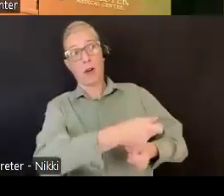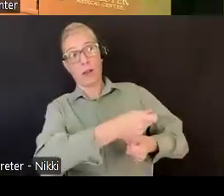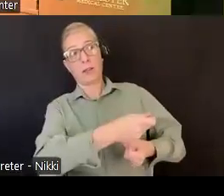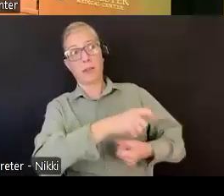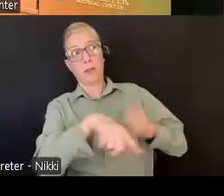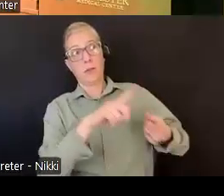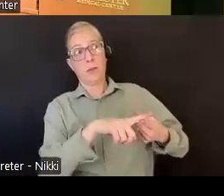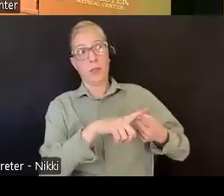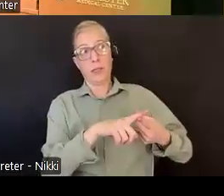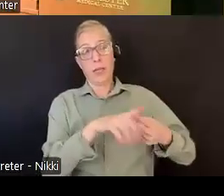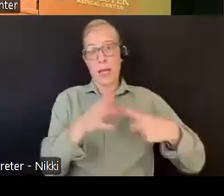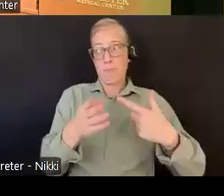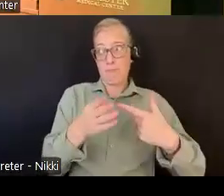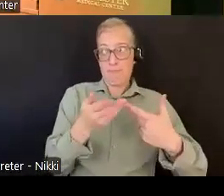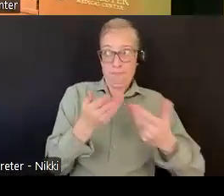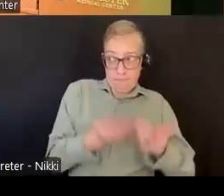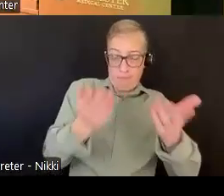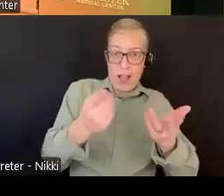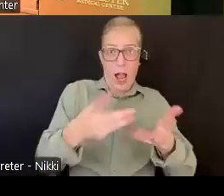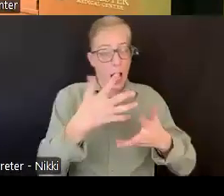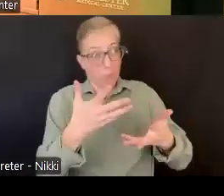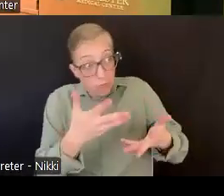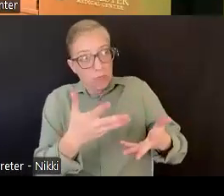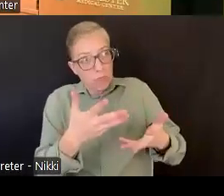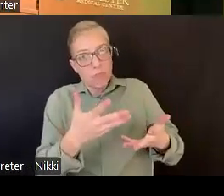small measures but that is something that we want to put a greater emphasis on is looking at the